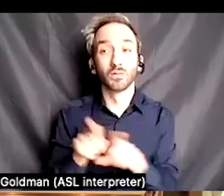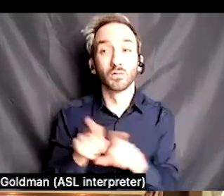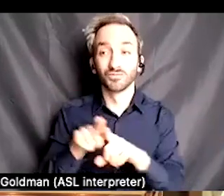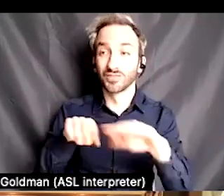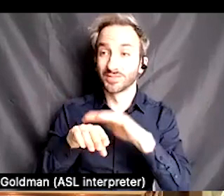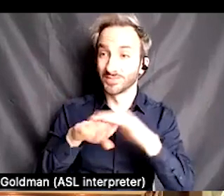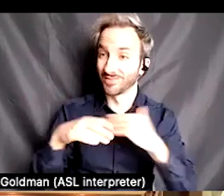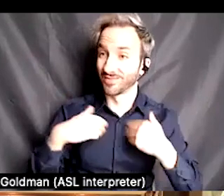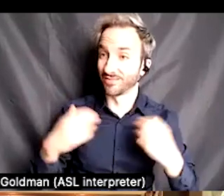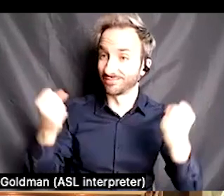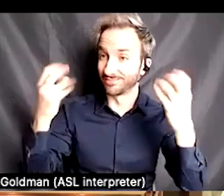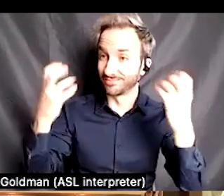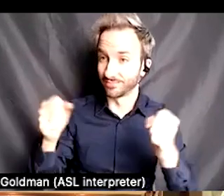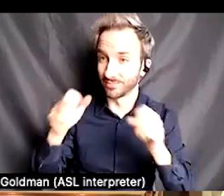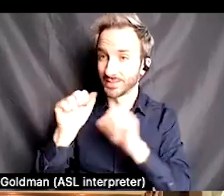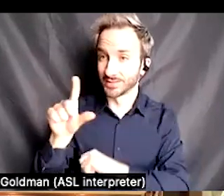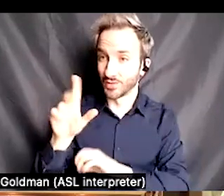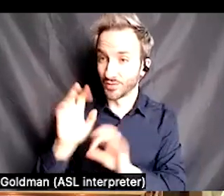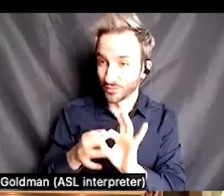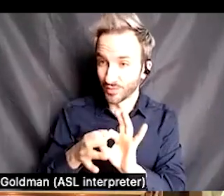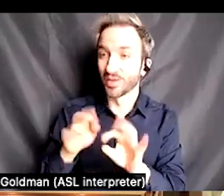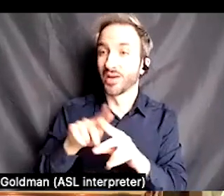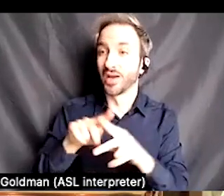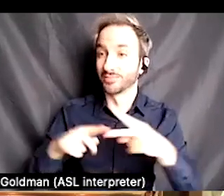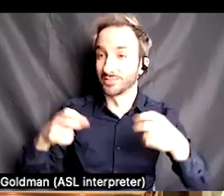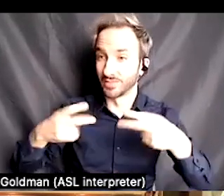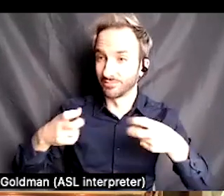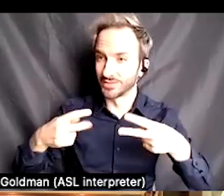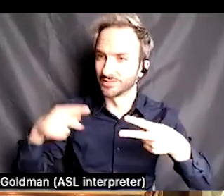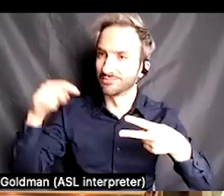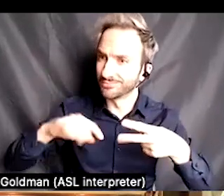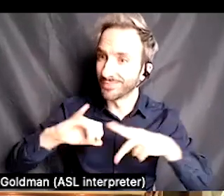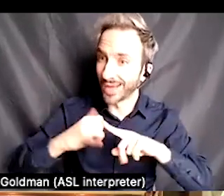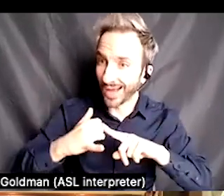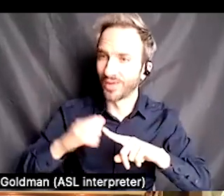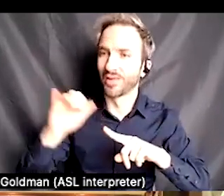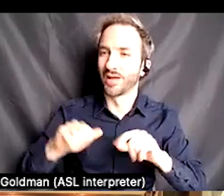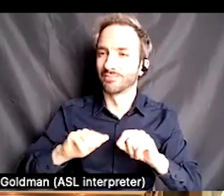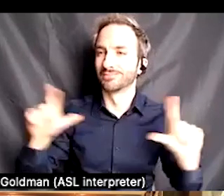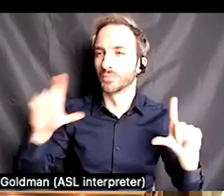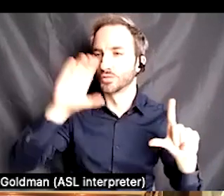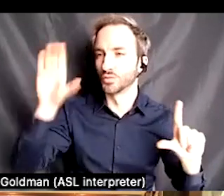please find the Show Subtitle button in the Zoom menu at the bottom of your screen. If during the